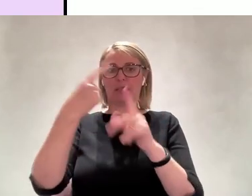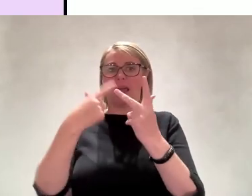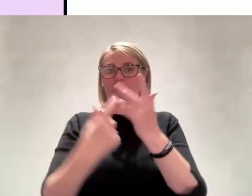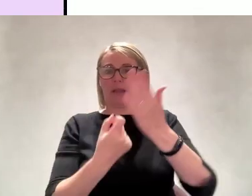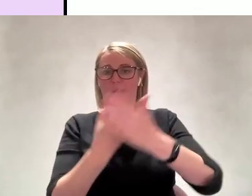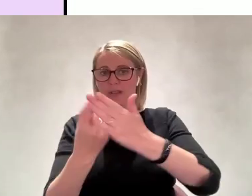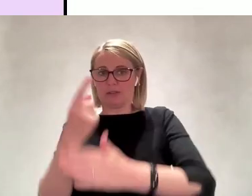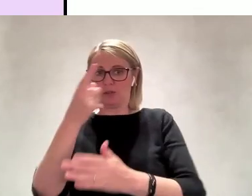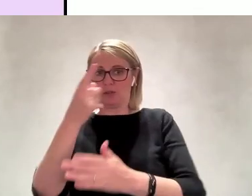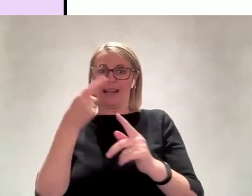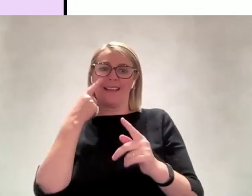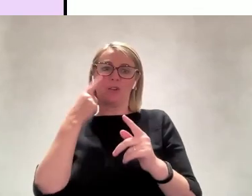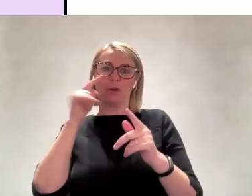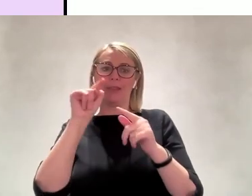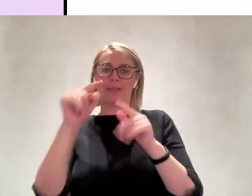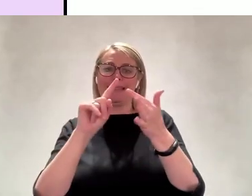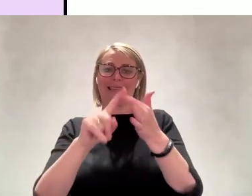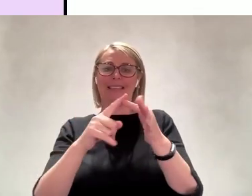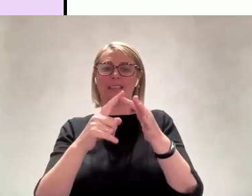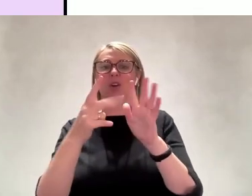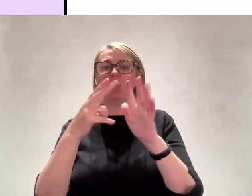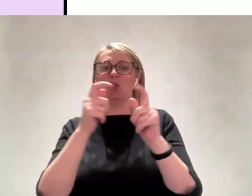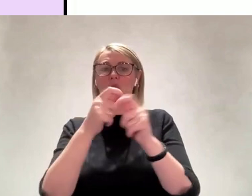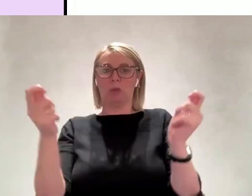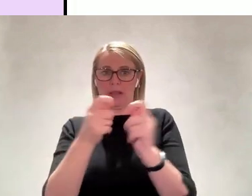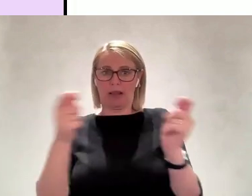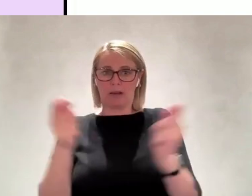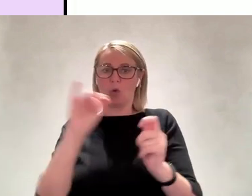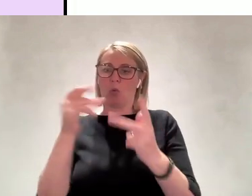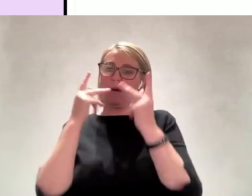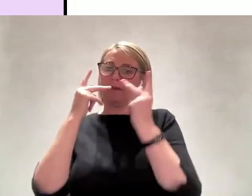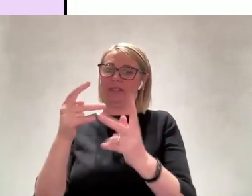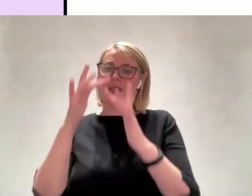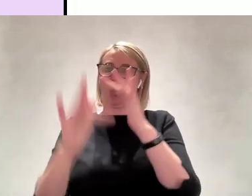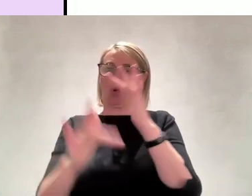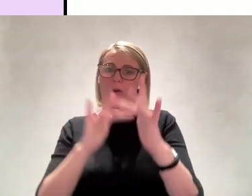subscribe to our e-newsletter Insights or visit our website.